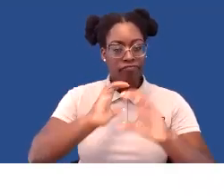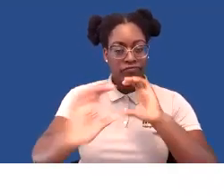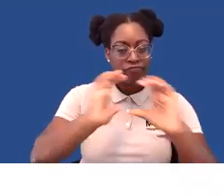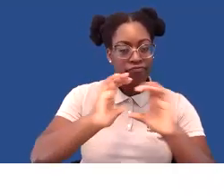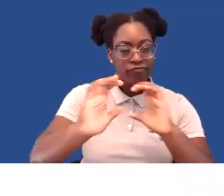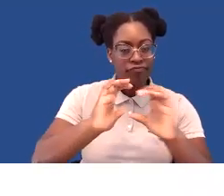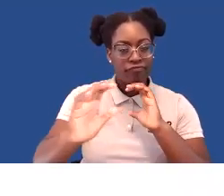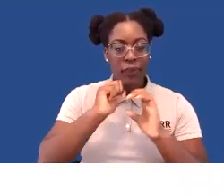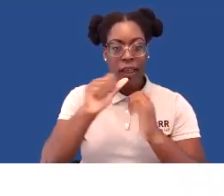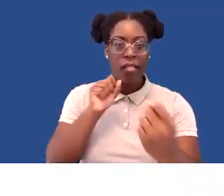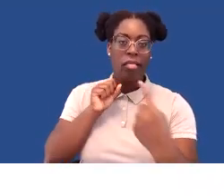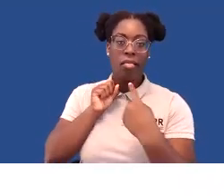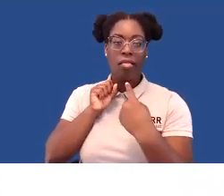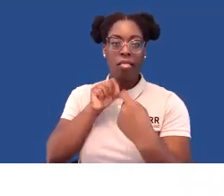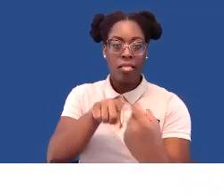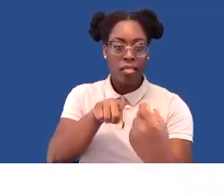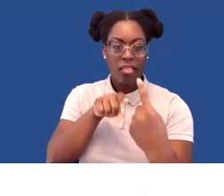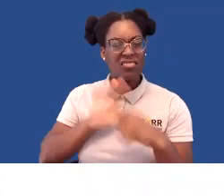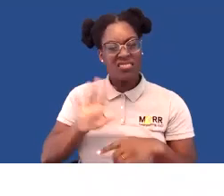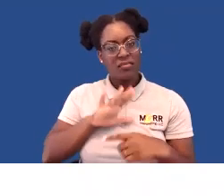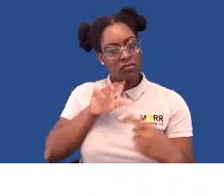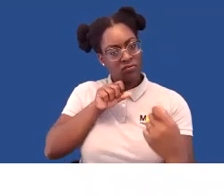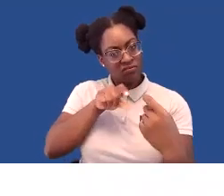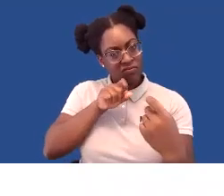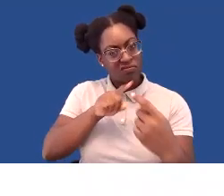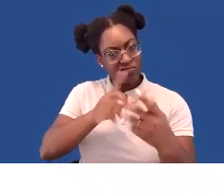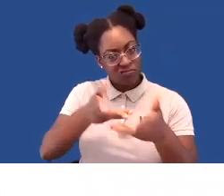to clarify on both the side of the tutor and the writer,